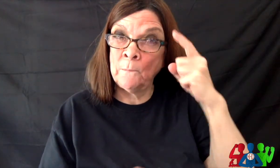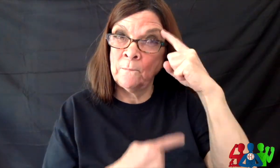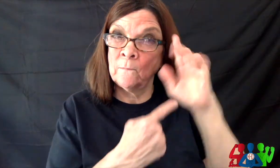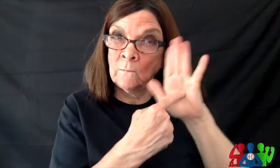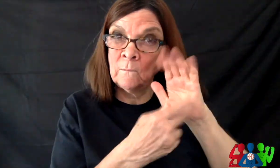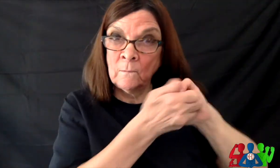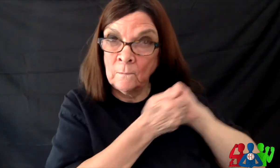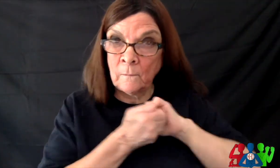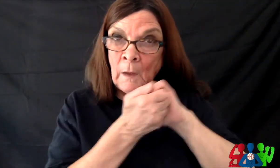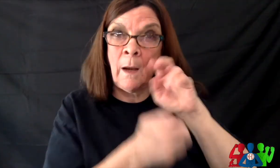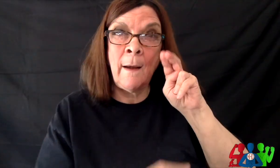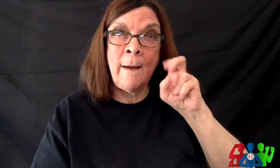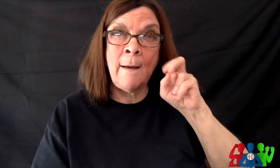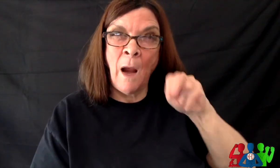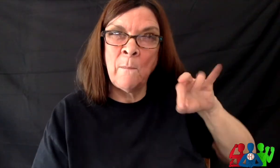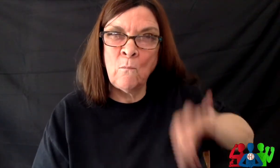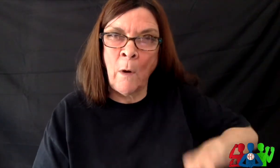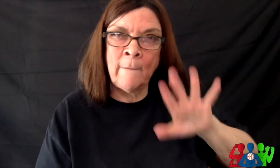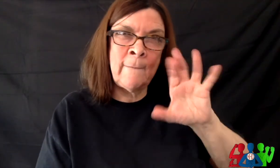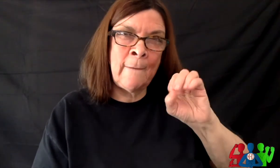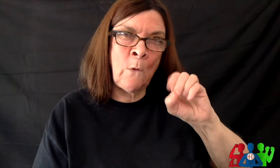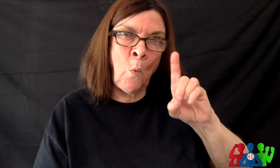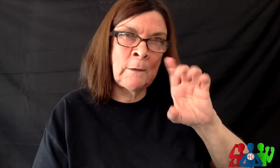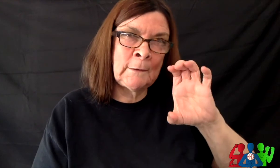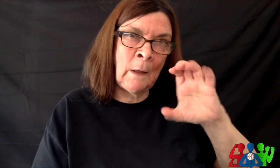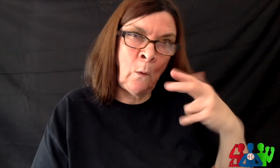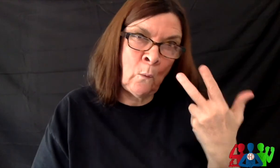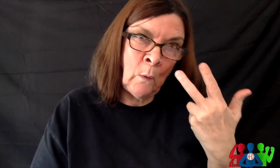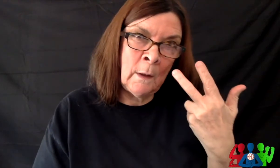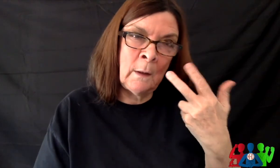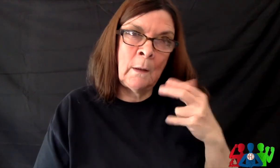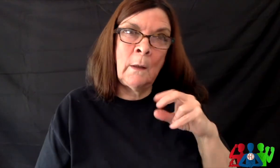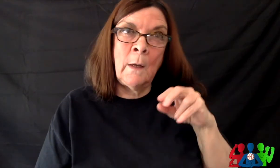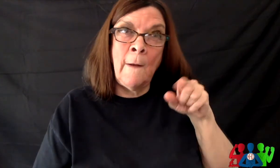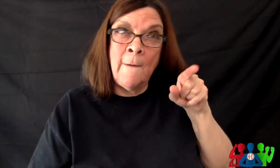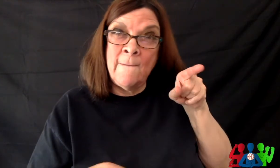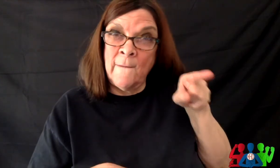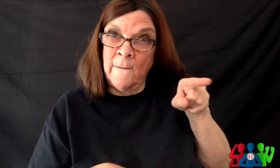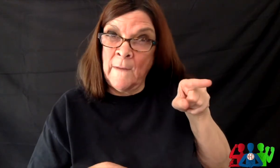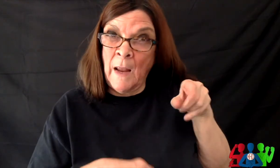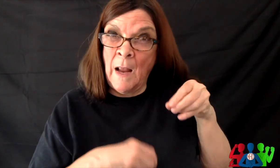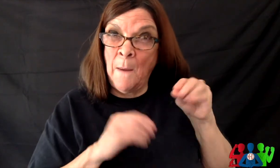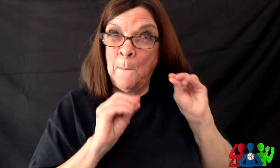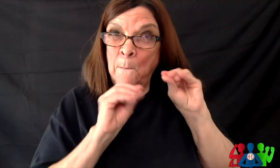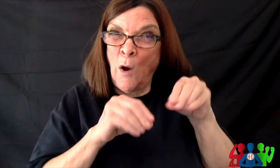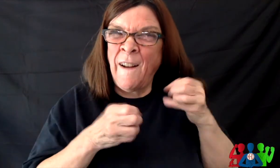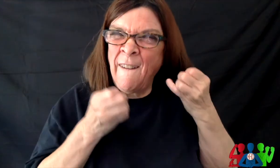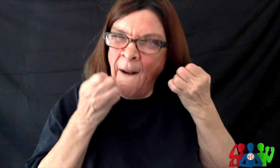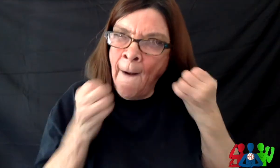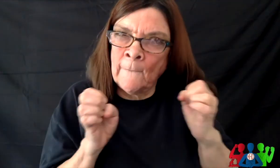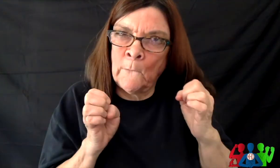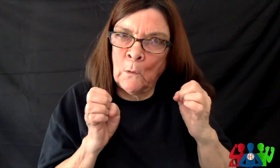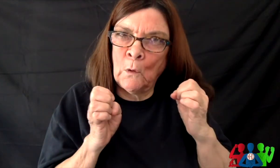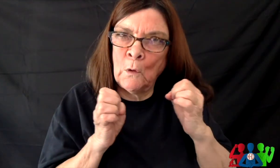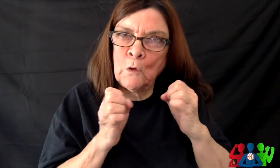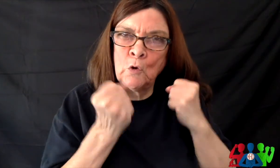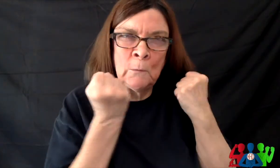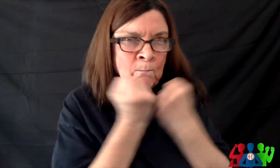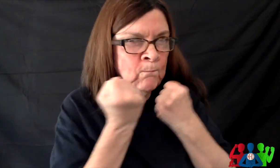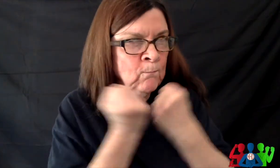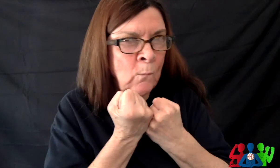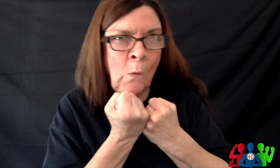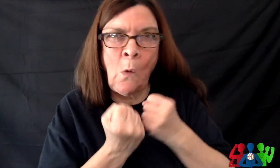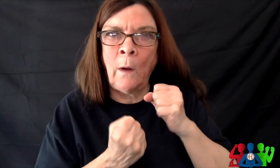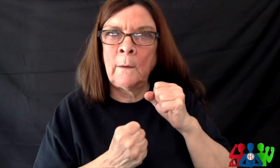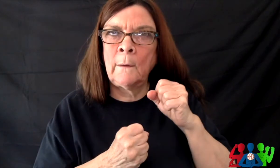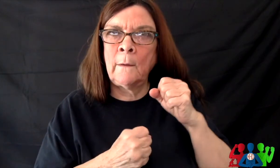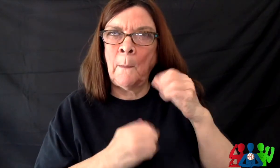Surdists United is a non-profit organization in solidarity. They've been putting